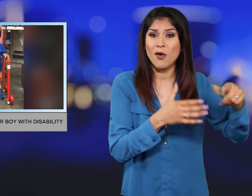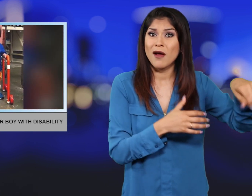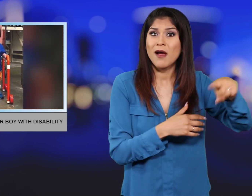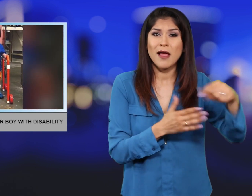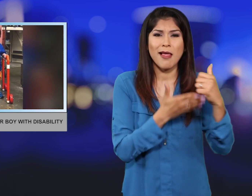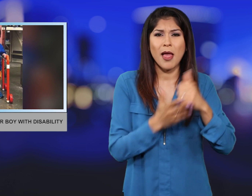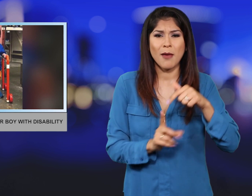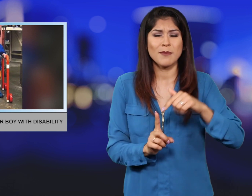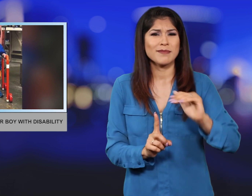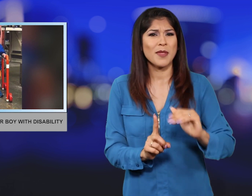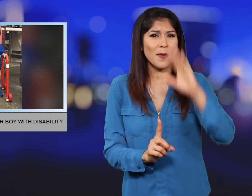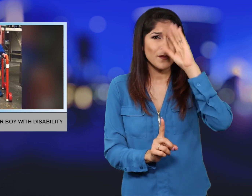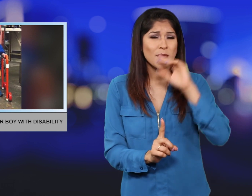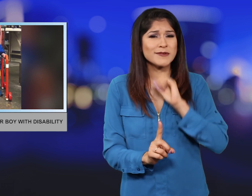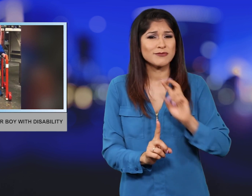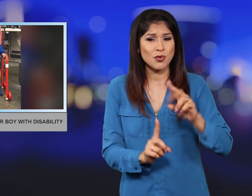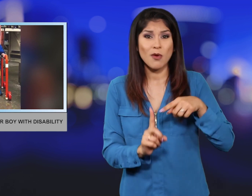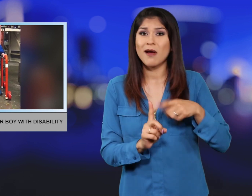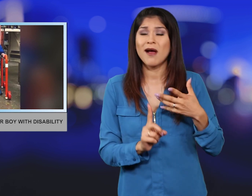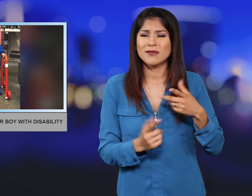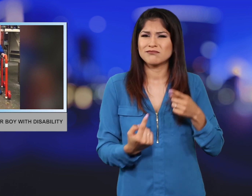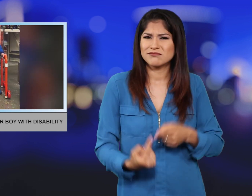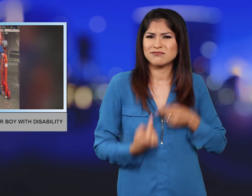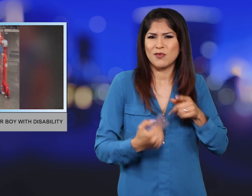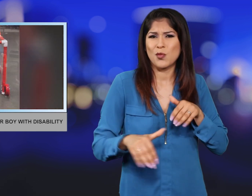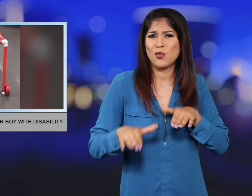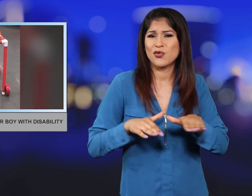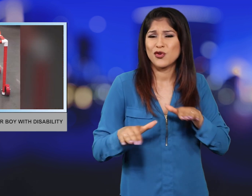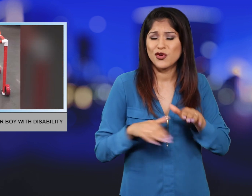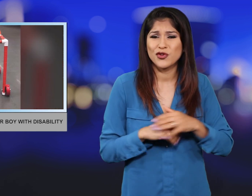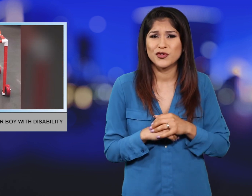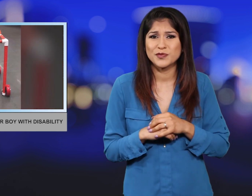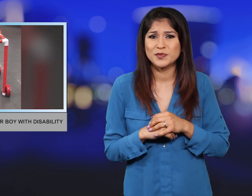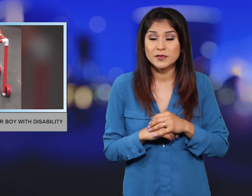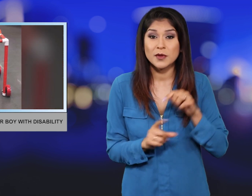who has trouble getting around.